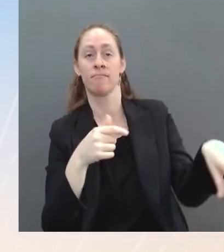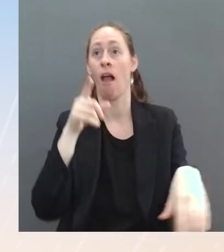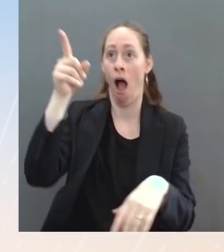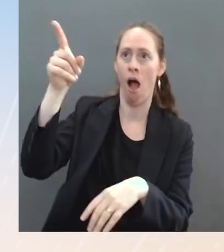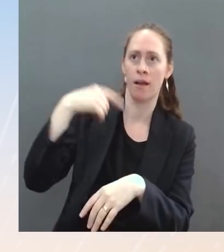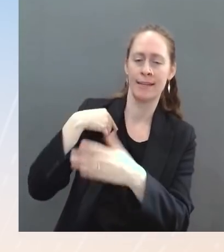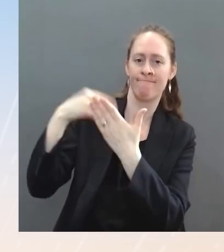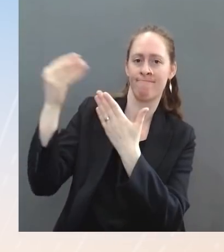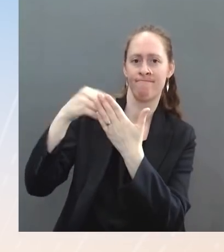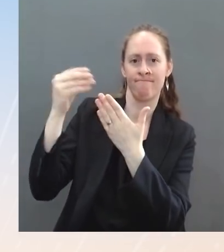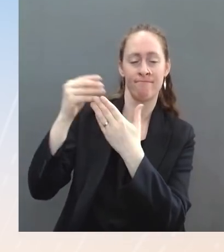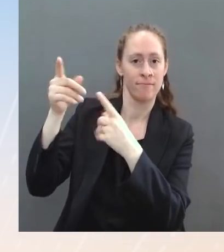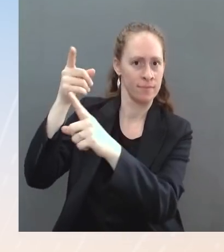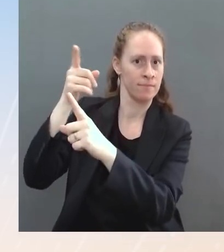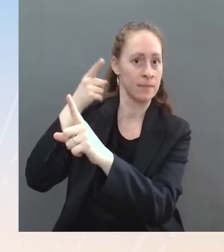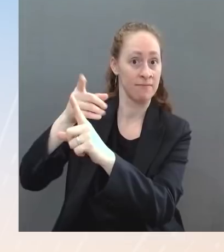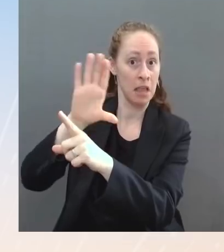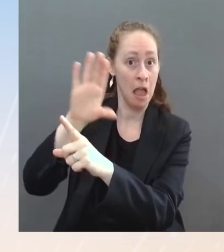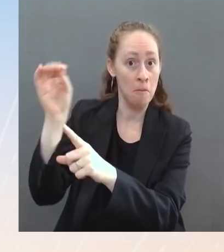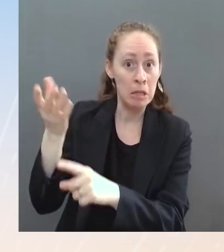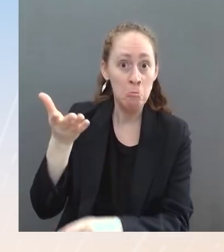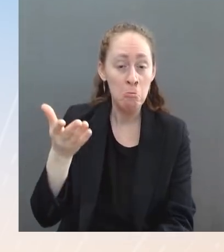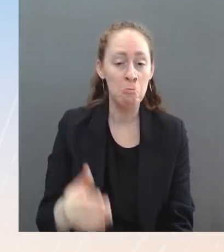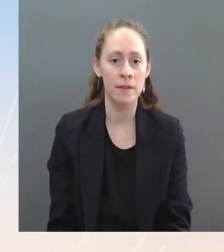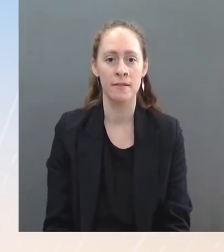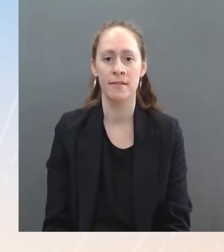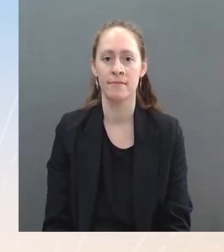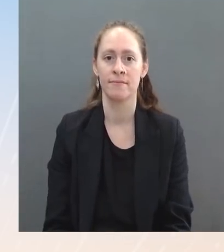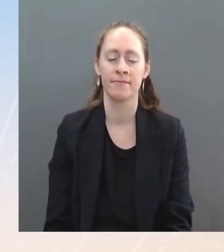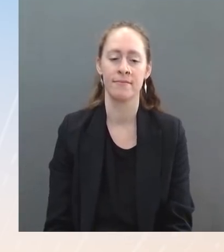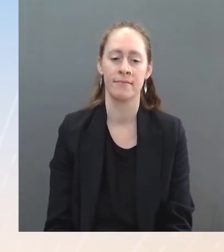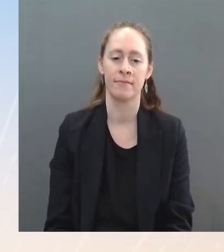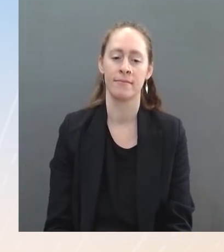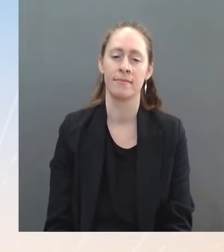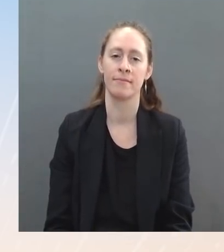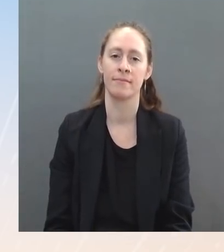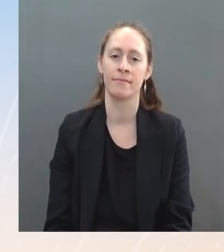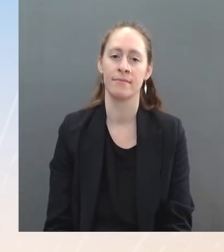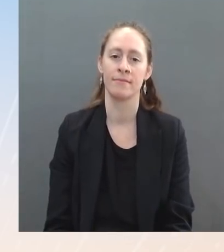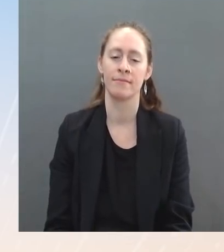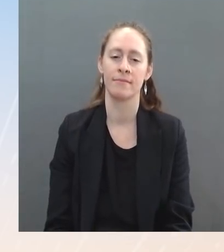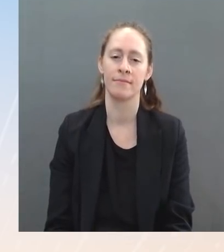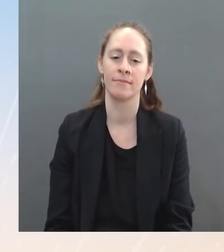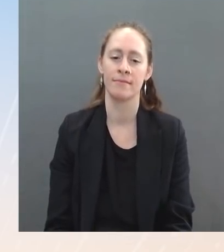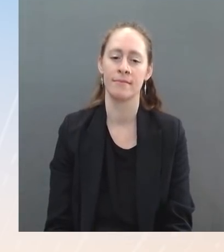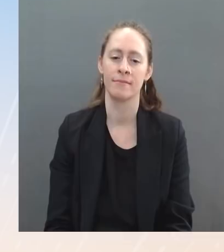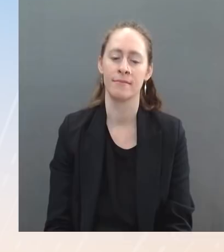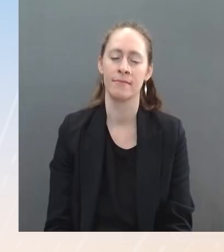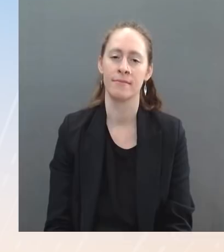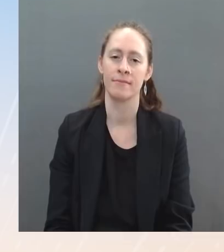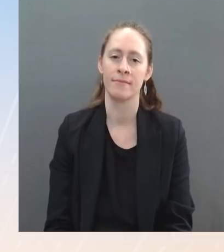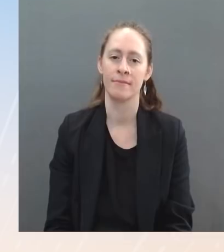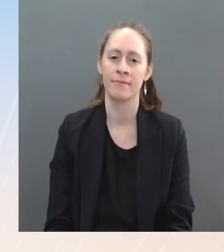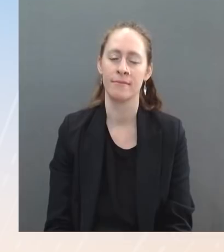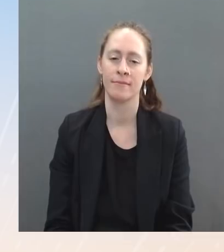feeling like it's doubling down on fossil fuels. Obviously, I know that you've kind of made this argument that,